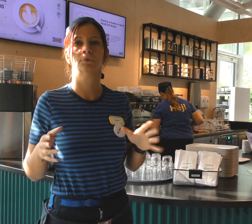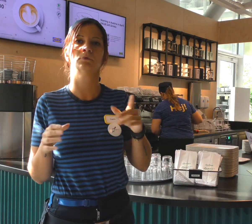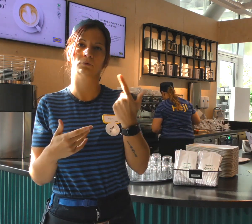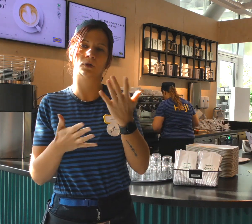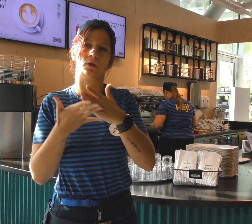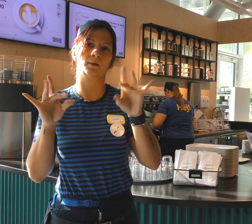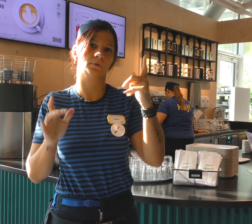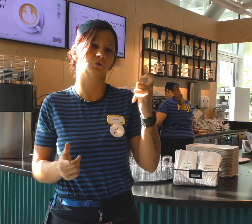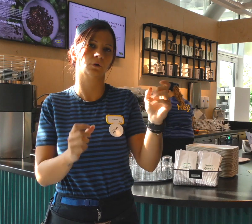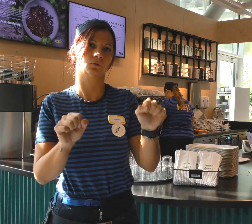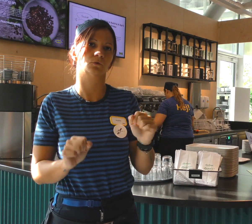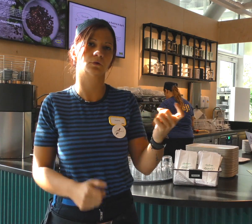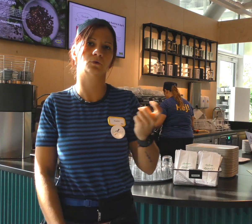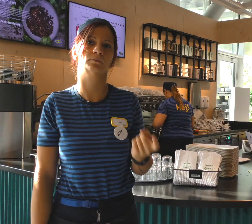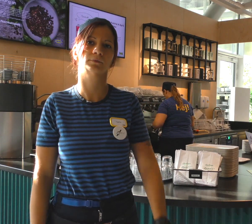Then at 09:30 we open and the customers arrive.